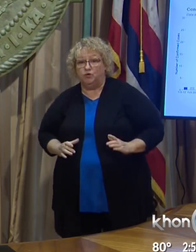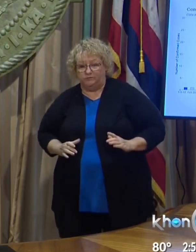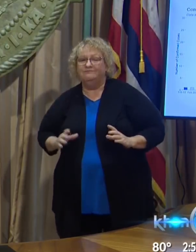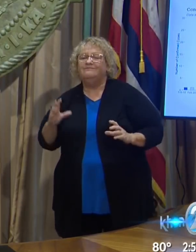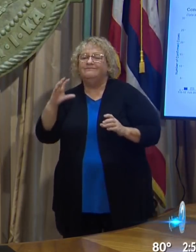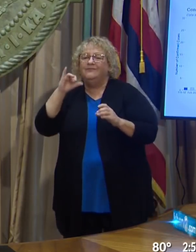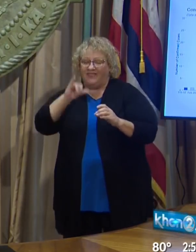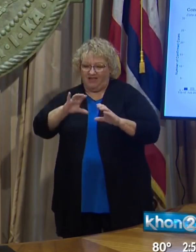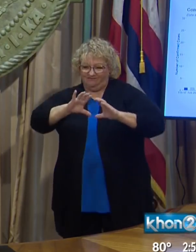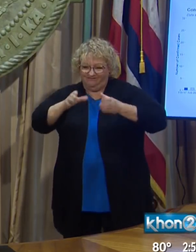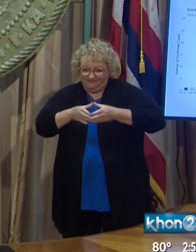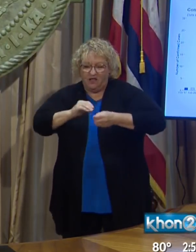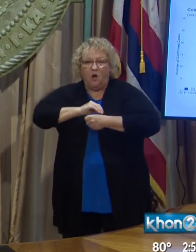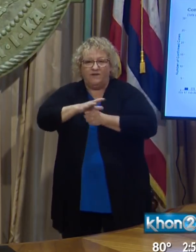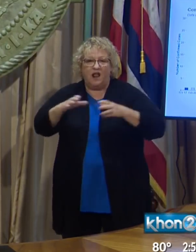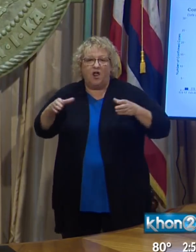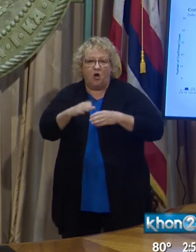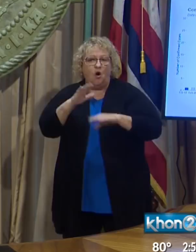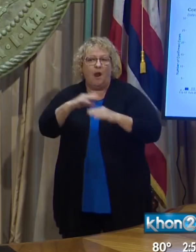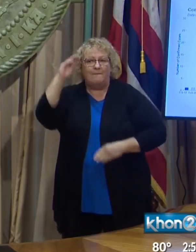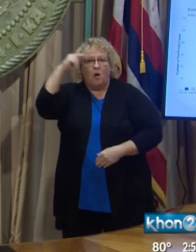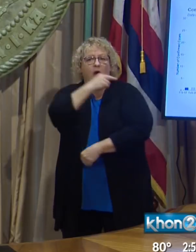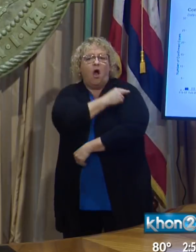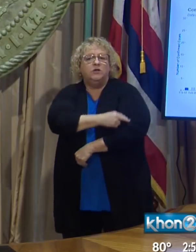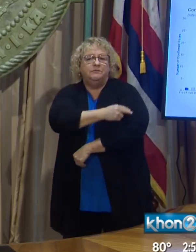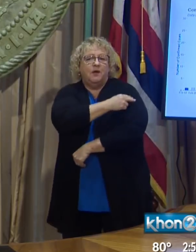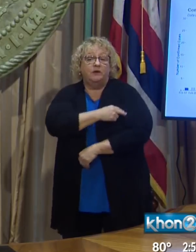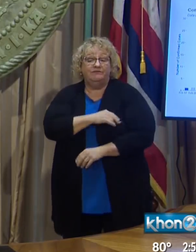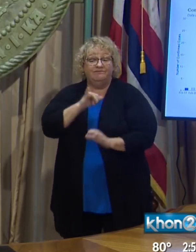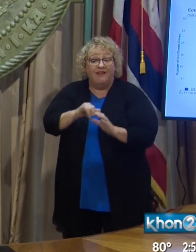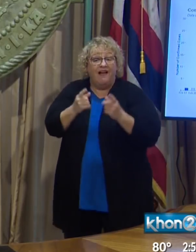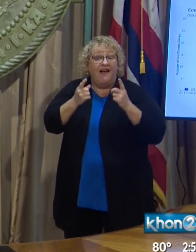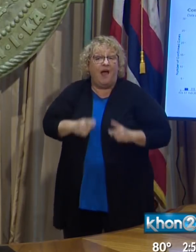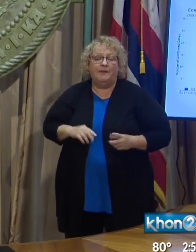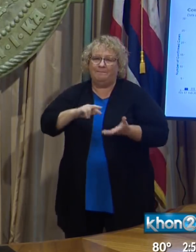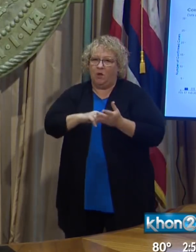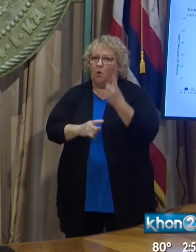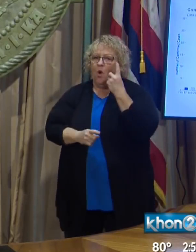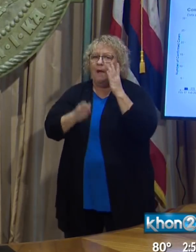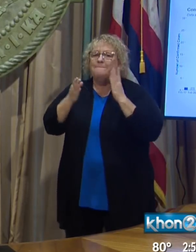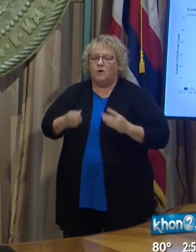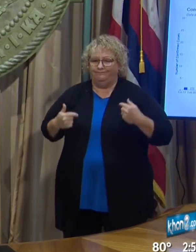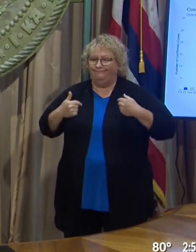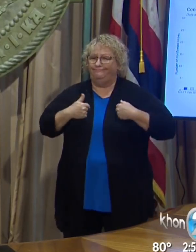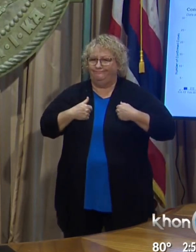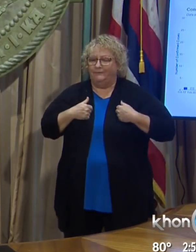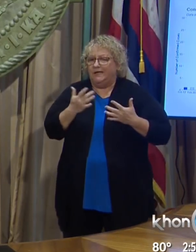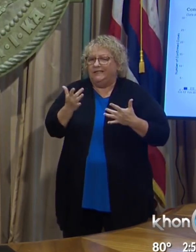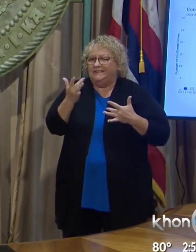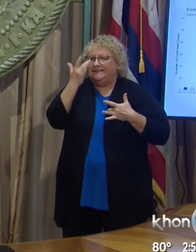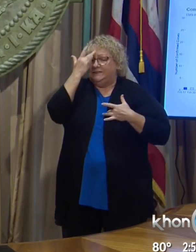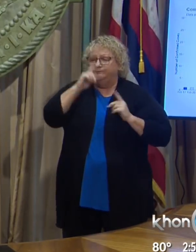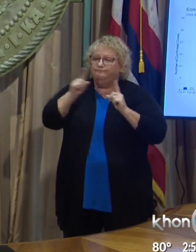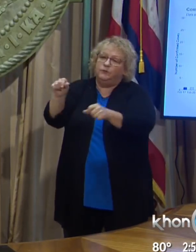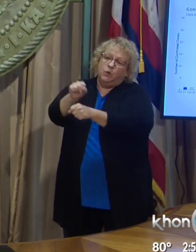A TOTAL OF 42 PEOPLE, 27 STAFF AND 15 PATIENTS, HAVE BEEN UNDER INVESTIGATION ASSOCIATED WITH THIS CLUSTER. THIS OUTBREAK APPEARS TO BE THE